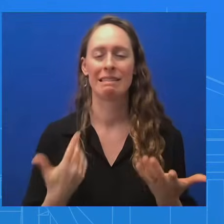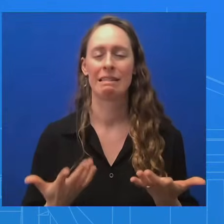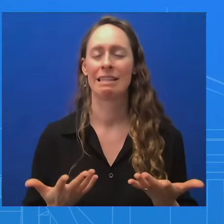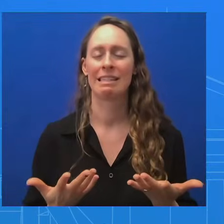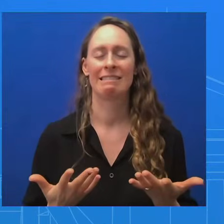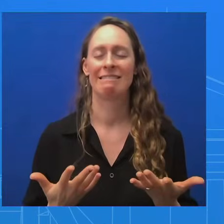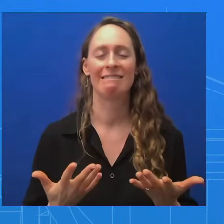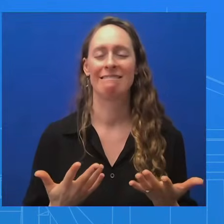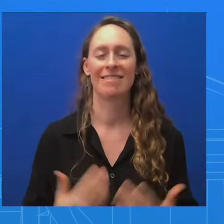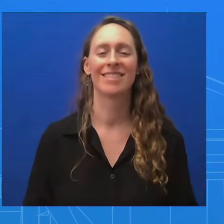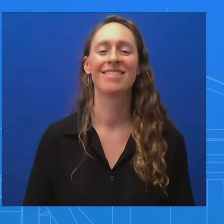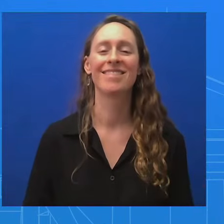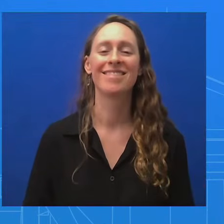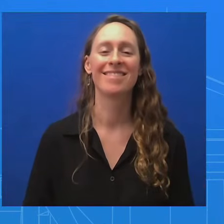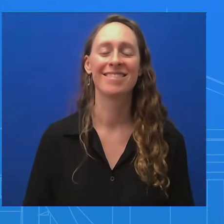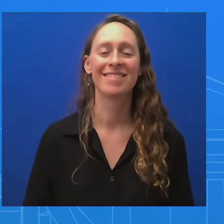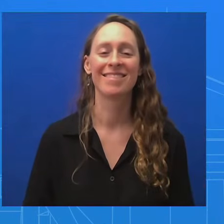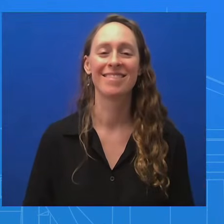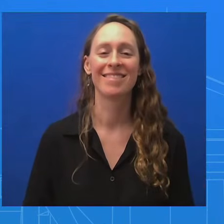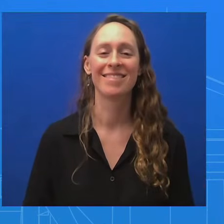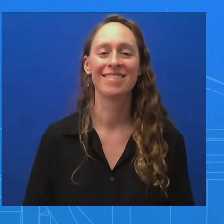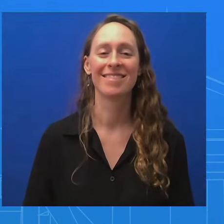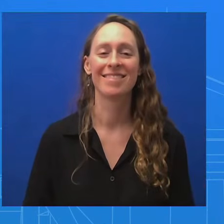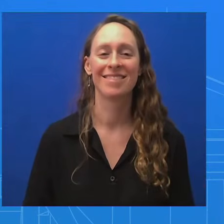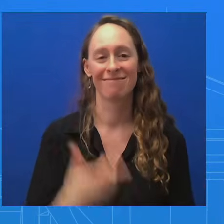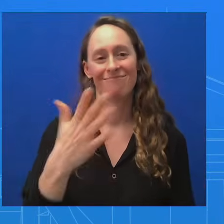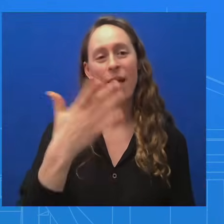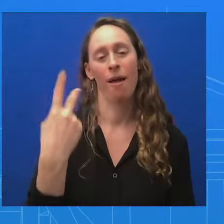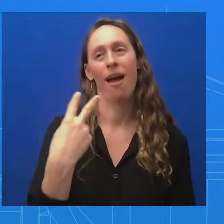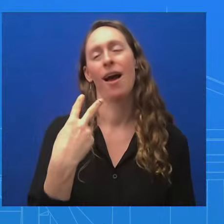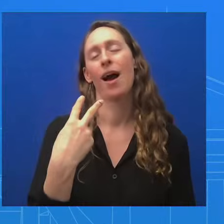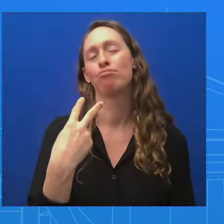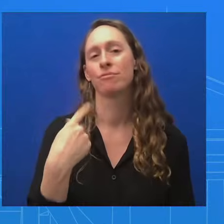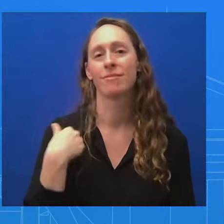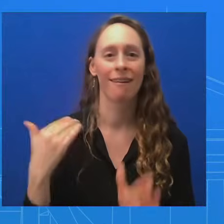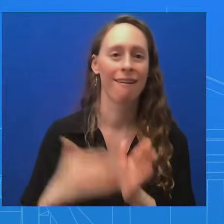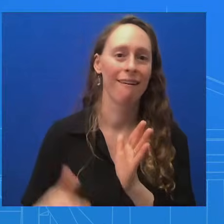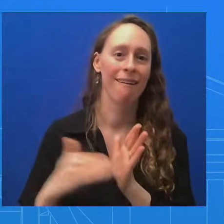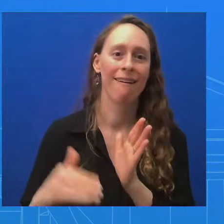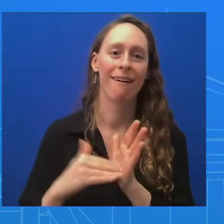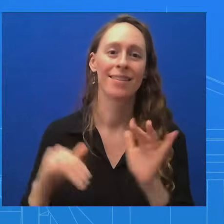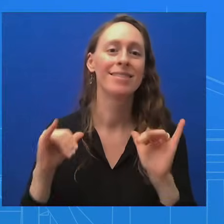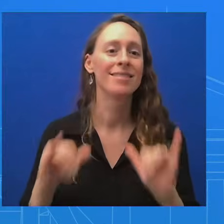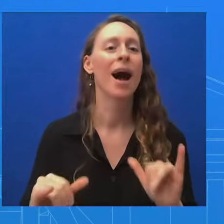saying that over and over again. And what I can also say is that we want to see